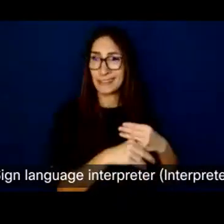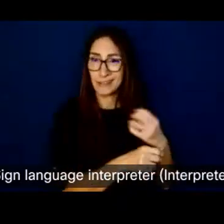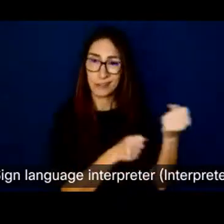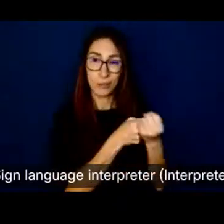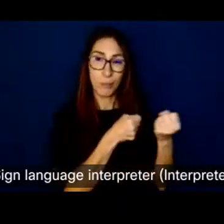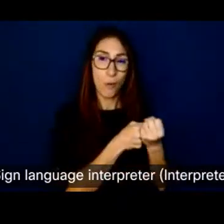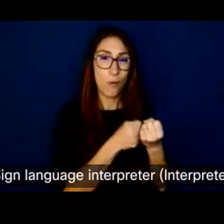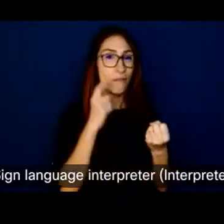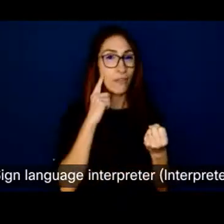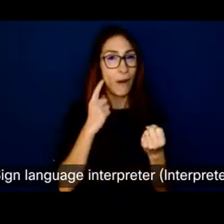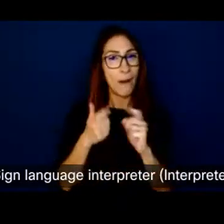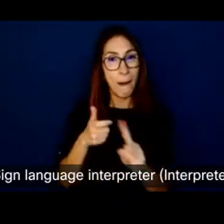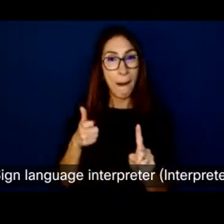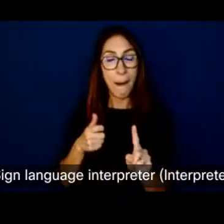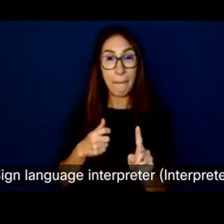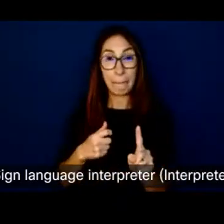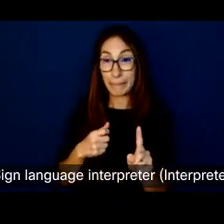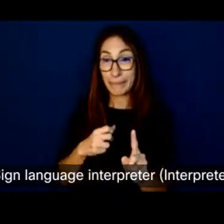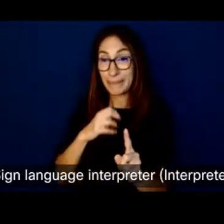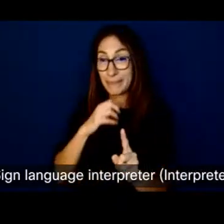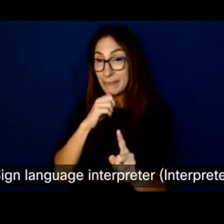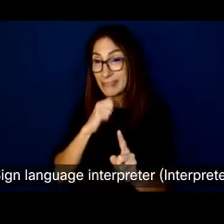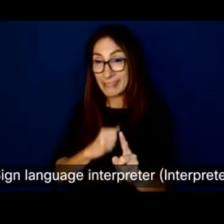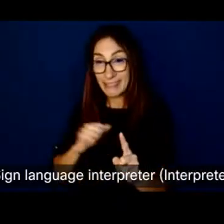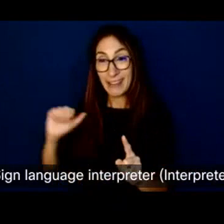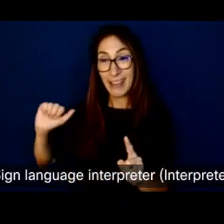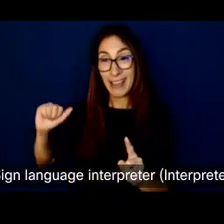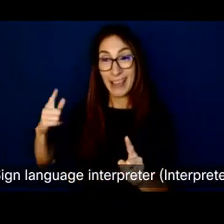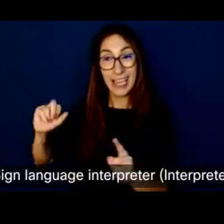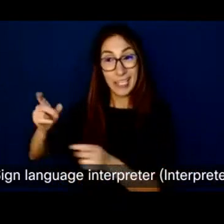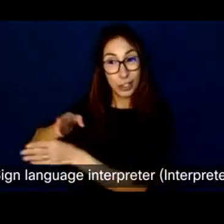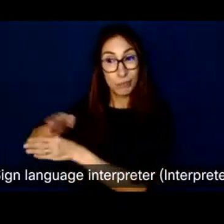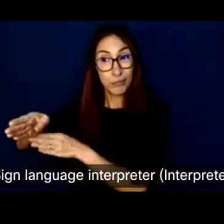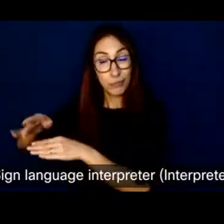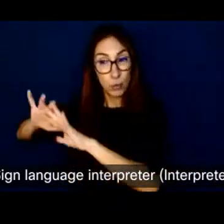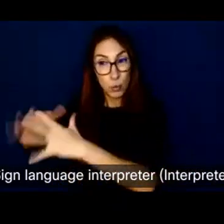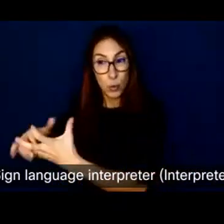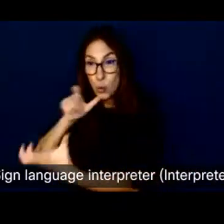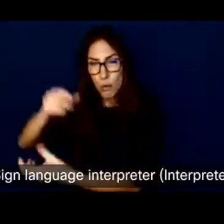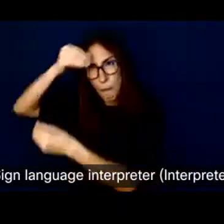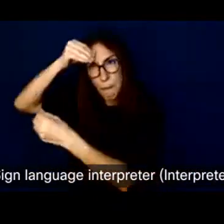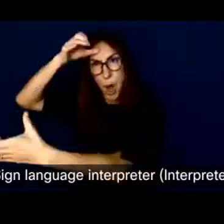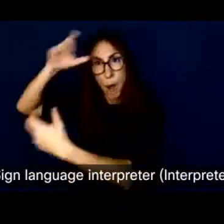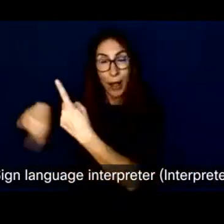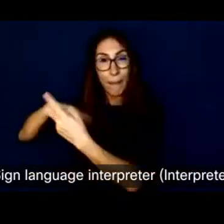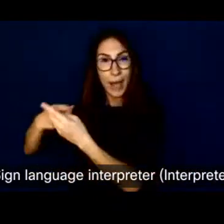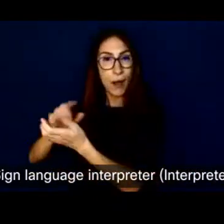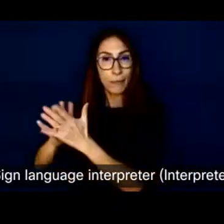that kind of is the expert in aging. And you know, we have things to learn from each other. The HIV community has things to